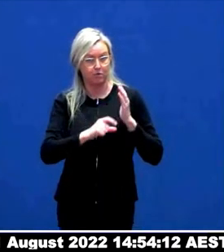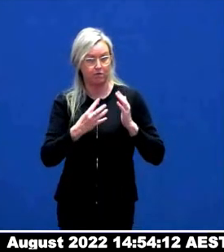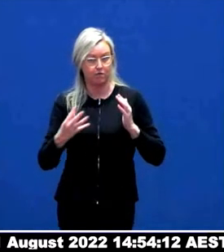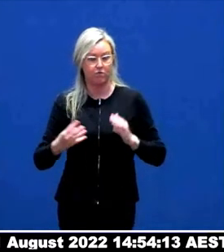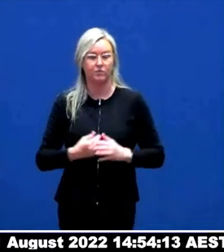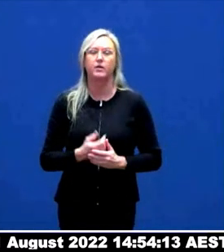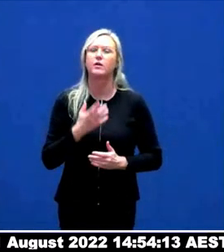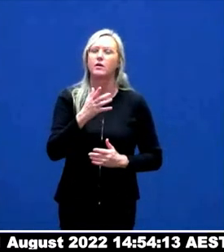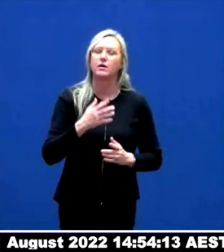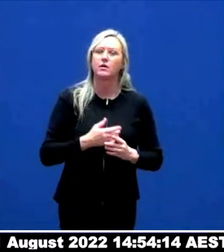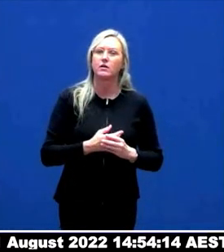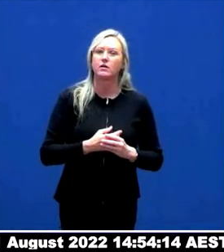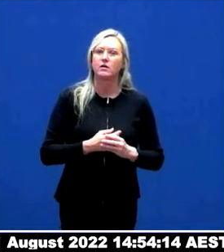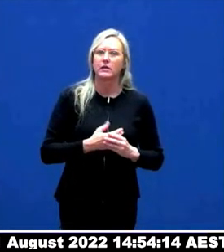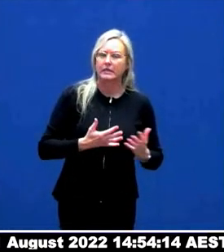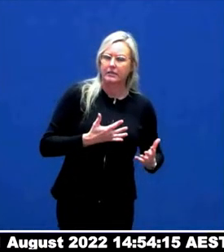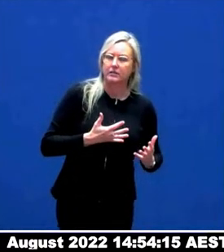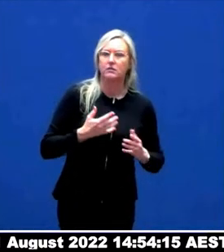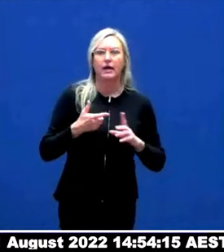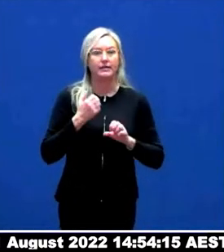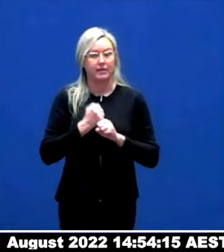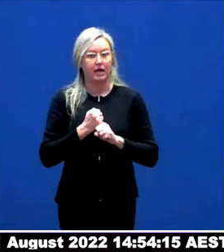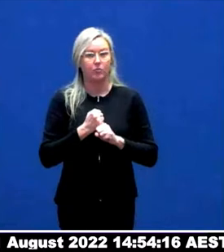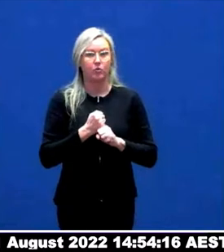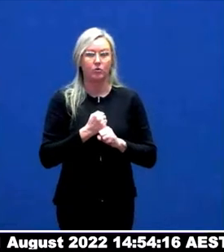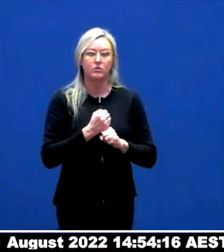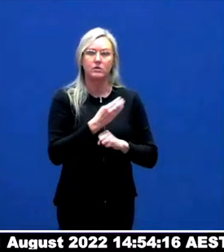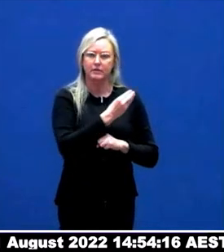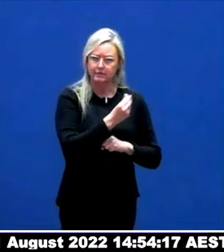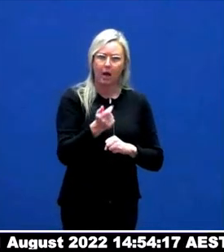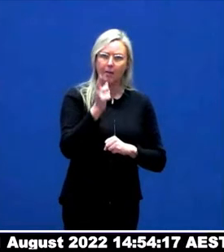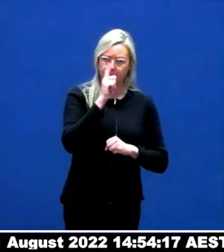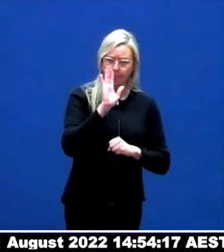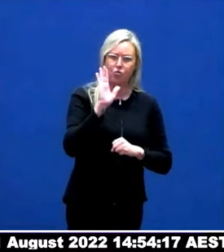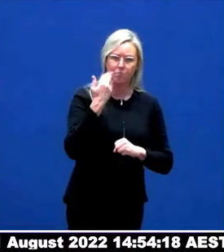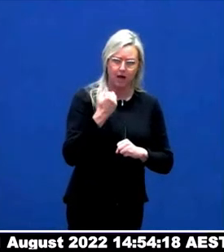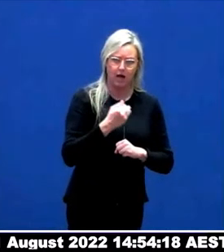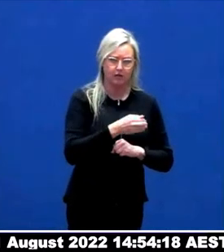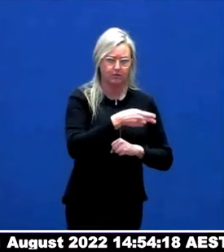For example - LISA SHORT: Yes, I think so. if someone has had repeated periods of homelessness, would that not be an